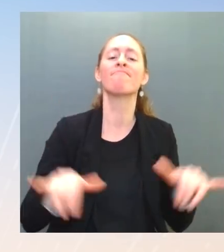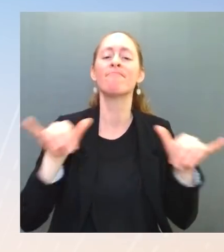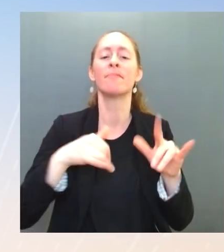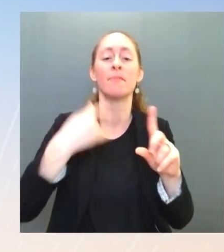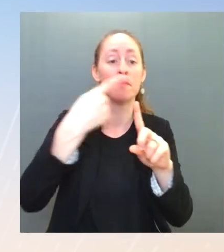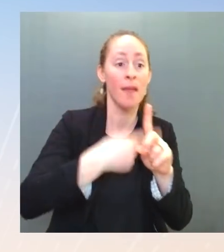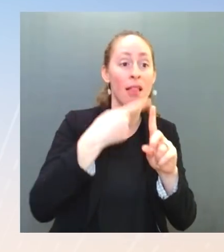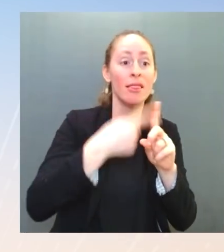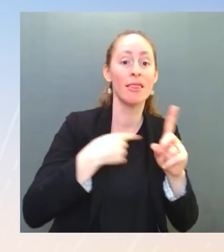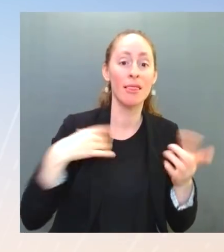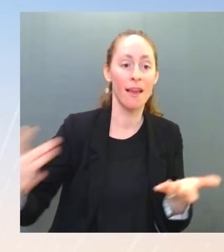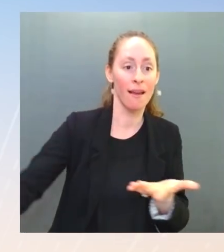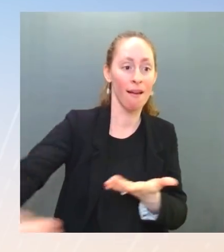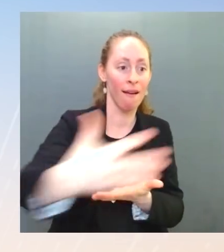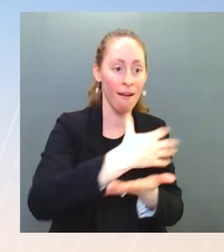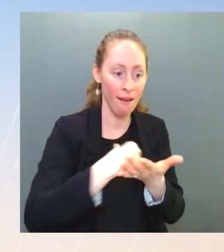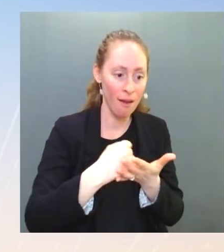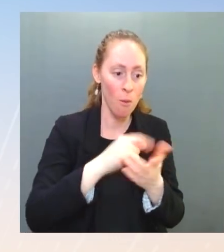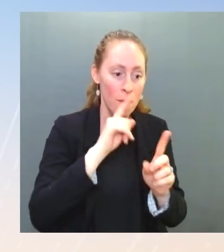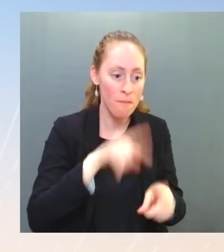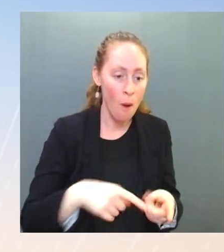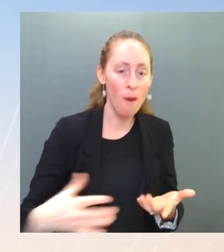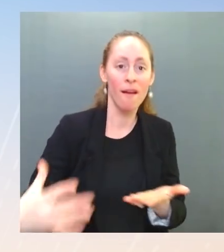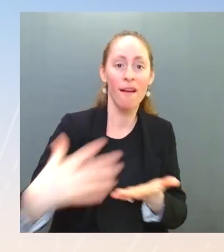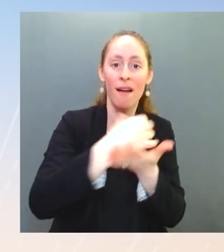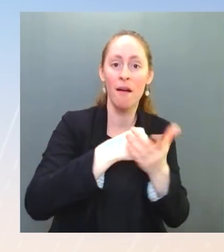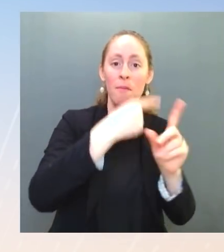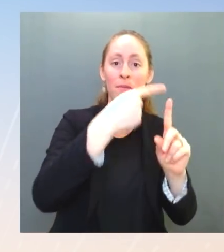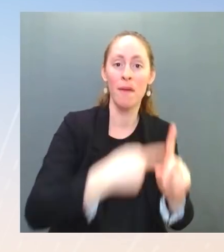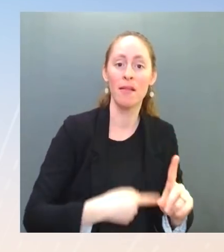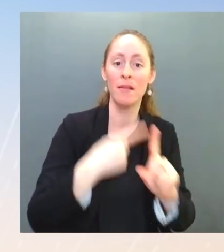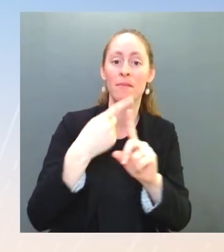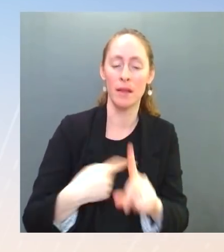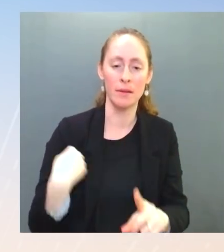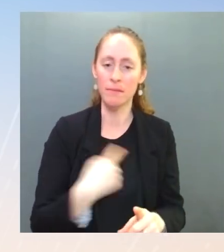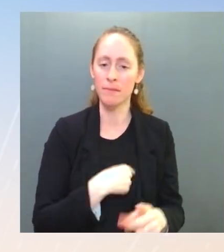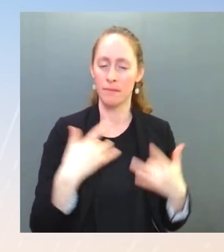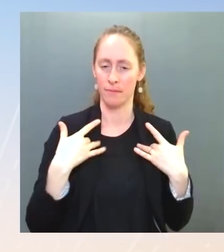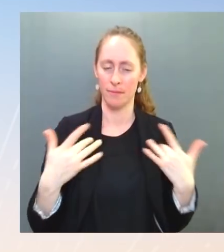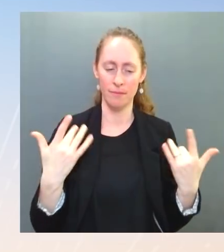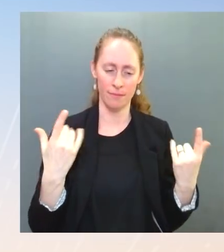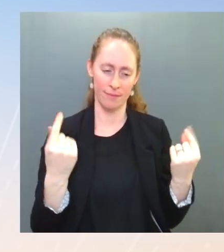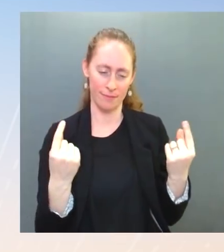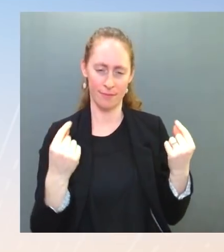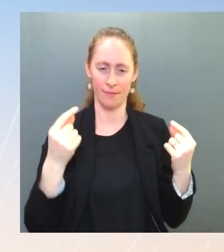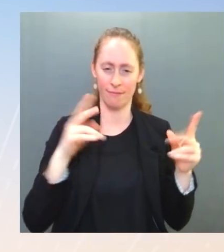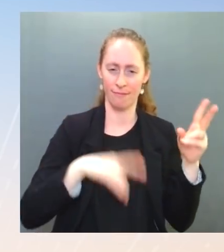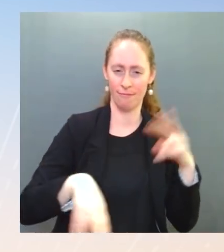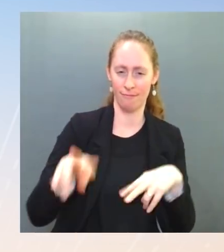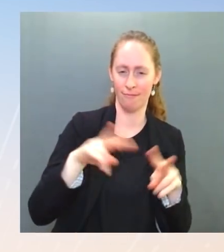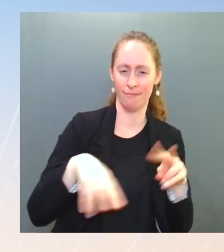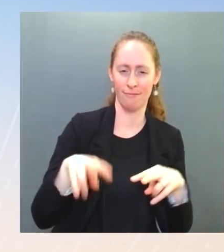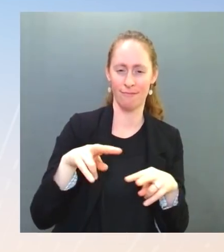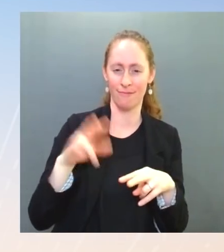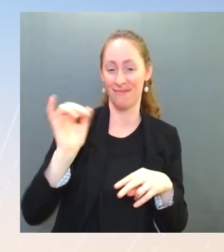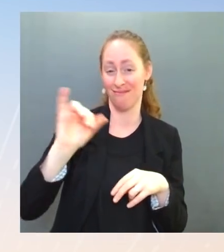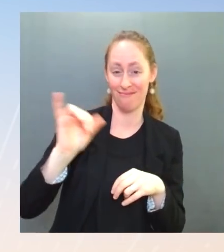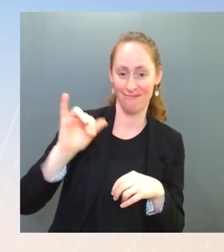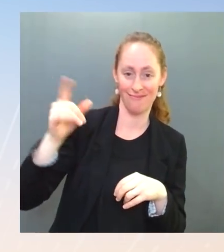it is a reminder to us, to our allies on The Hill and hopefully to many of the American people, that we need to do more to reduce cost